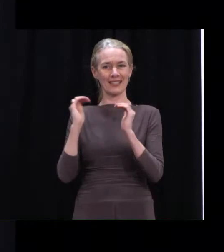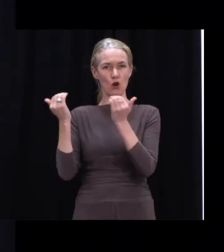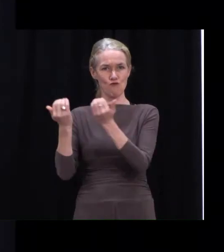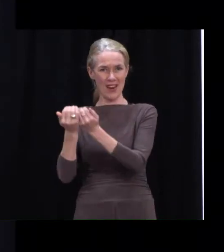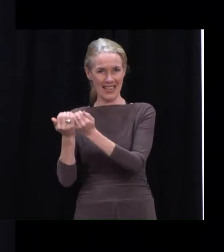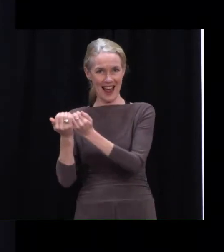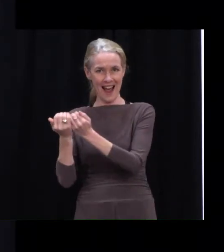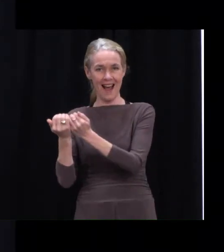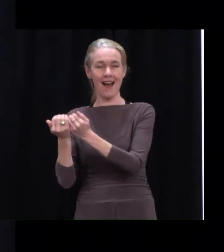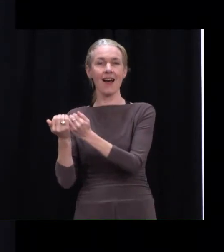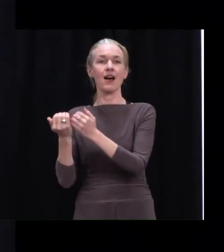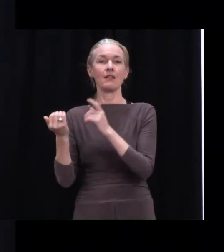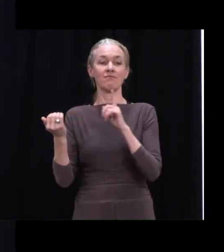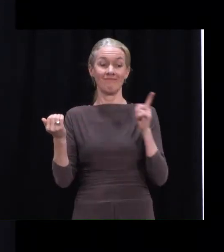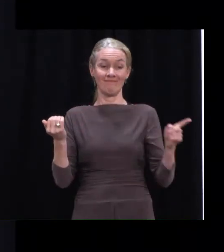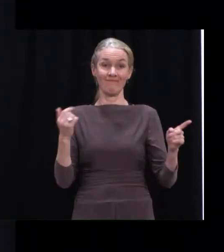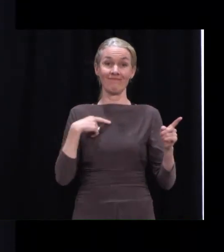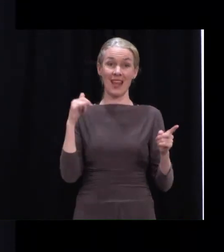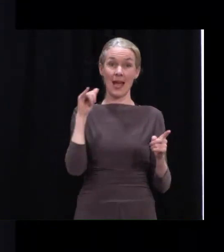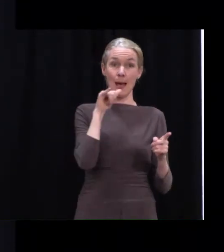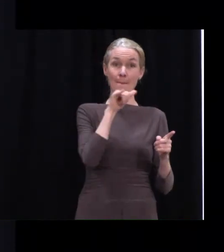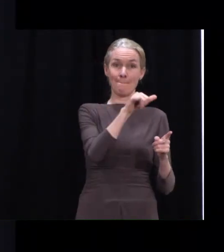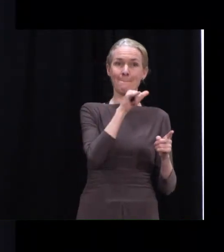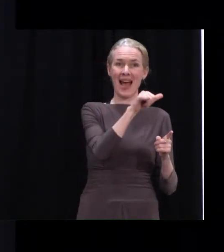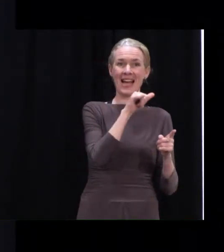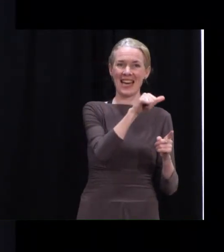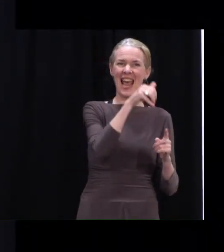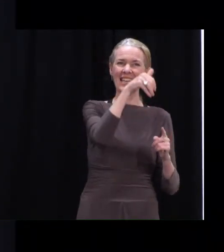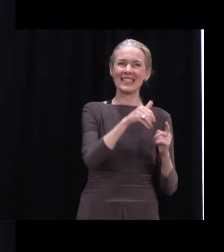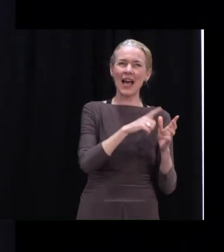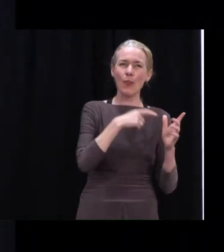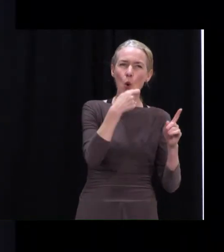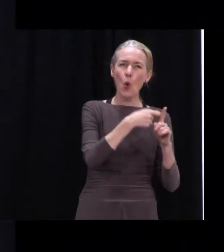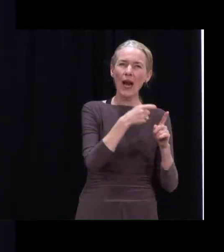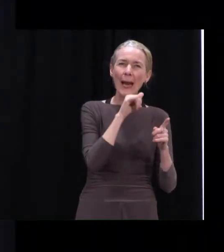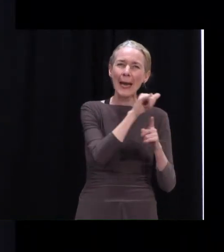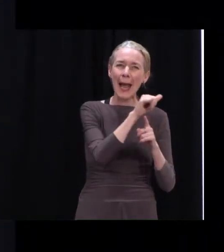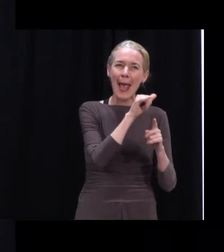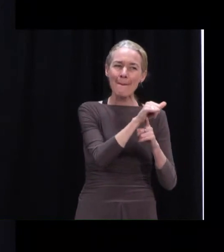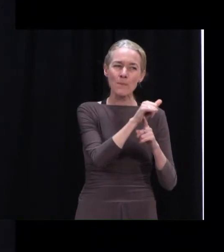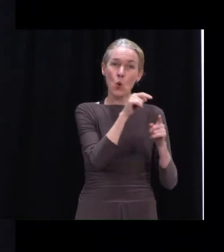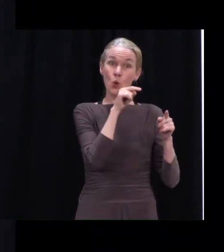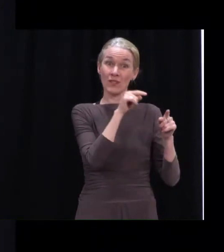Park and cap ride closed